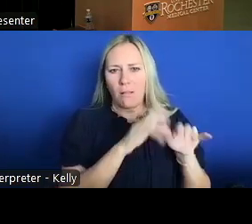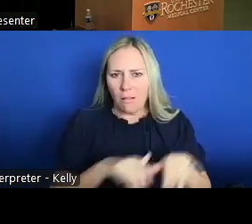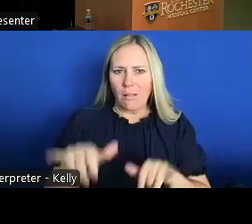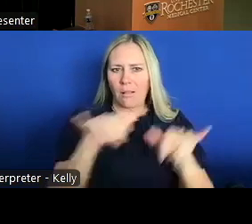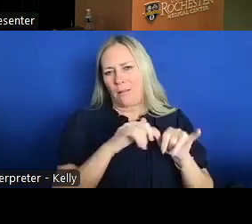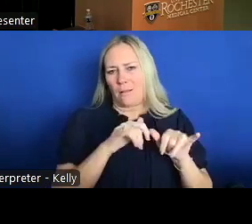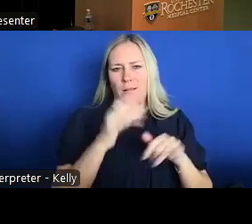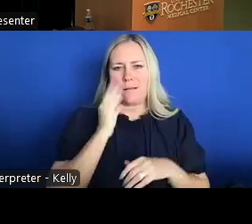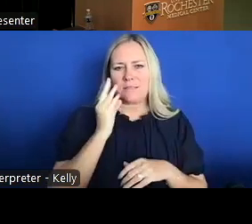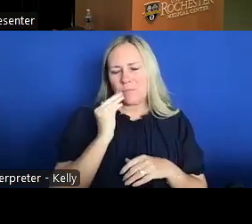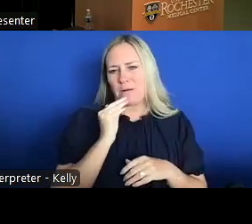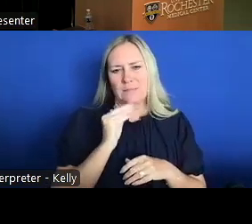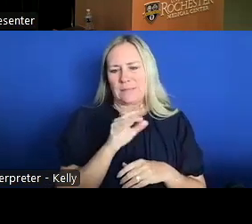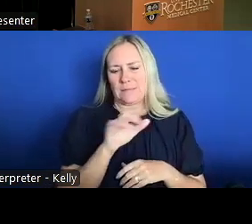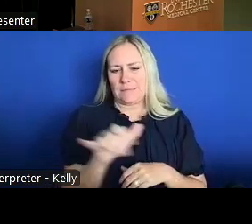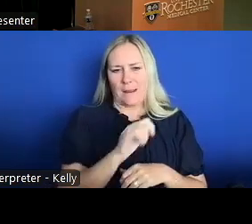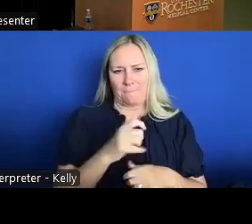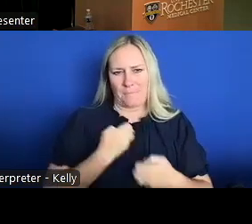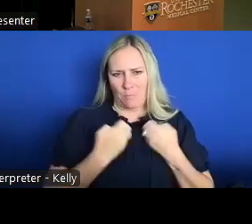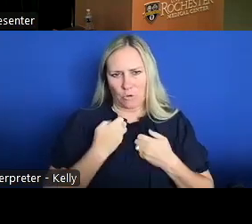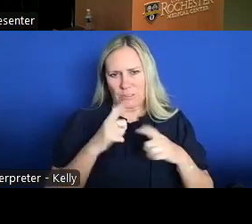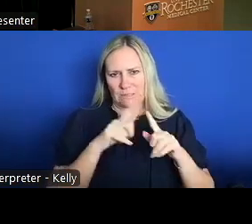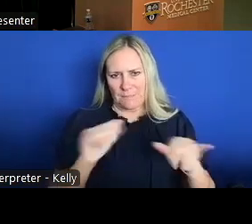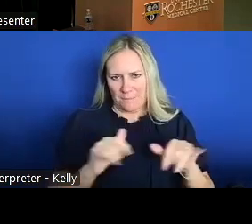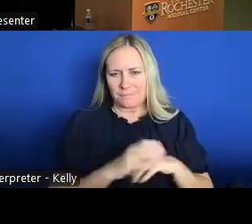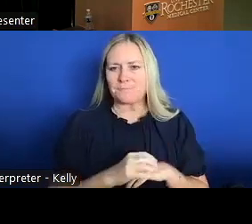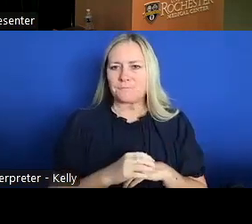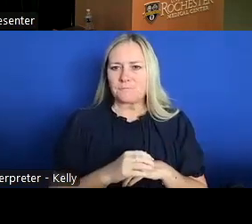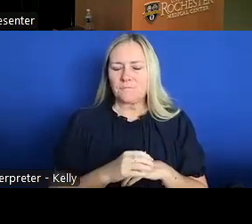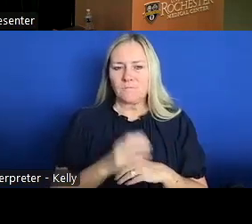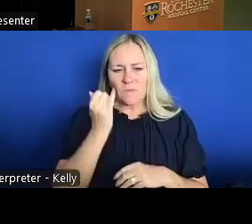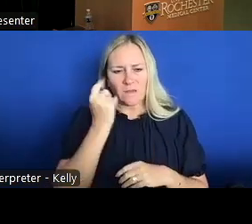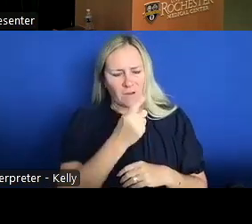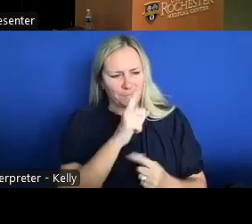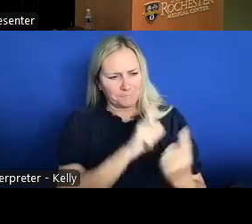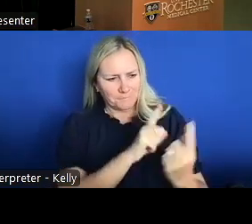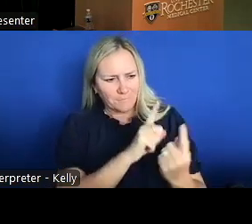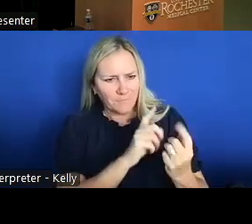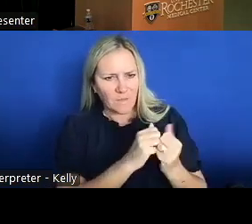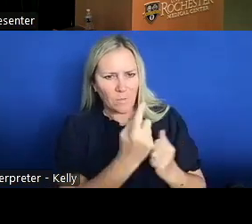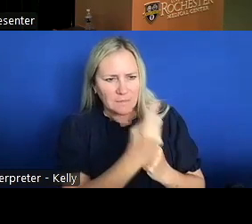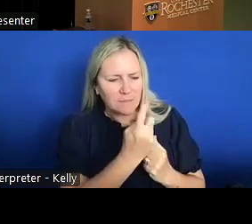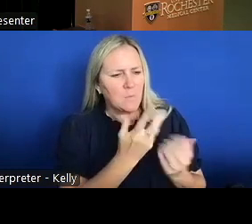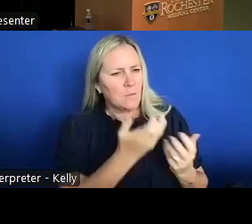with an individual who's bereaved I want to know how has it affected everyone in the family how is